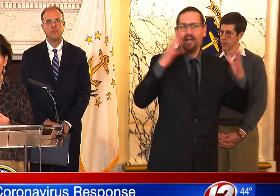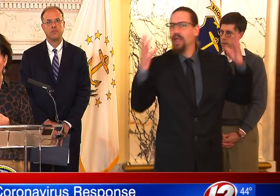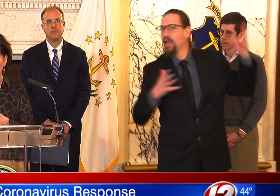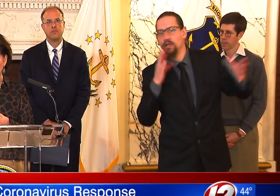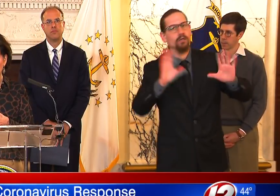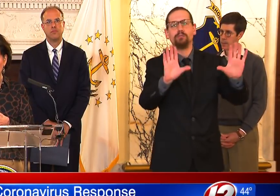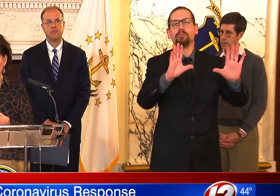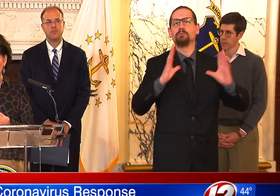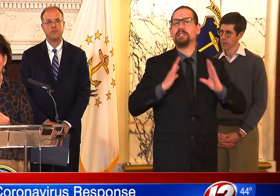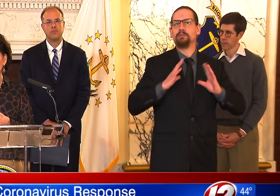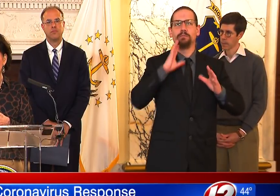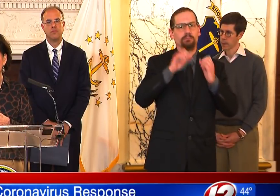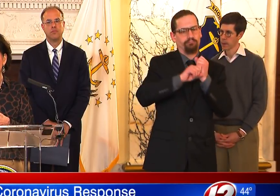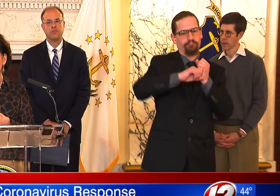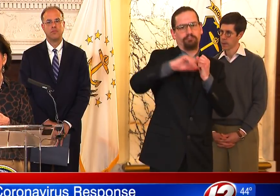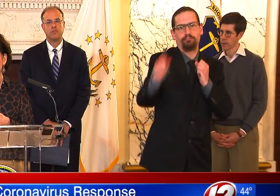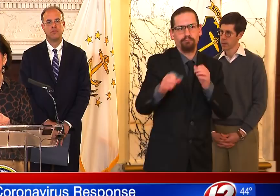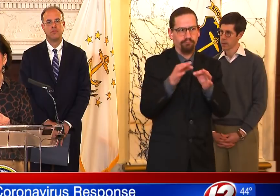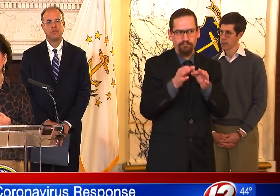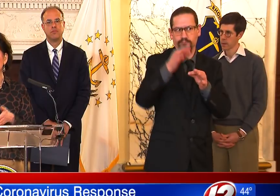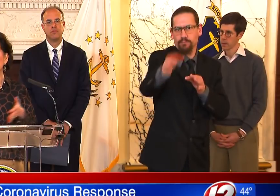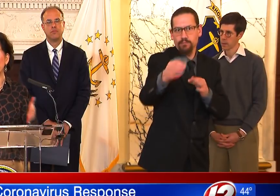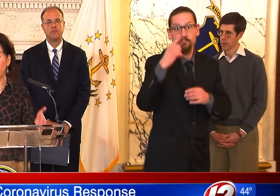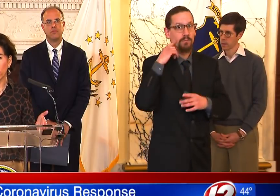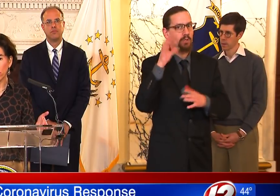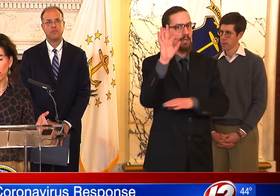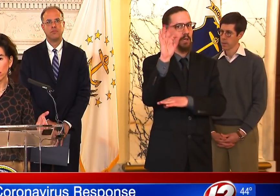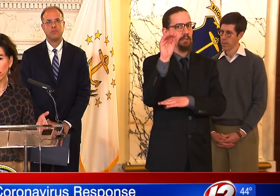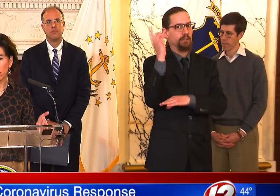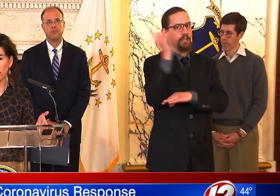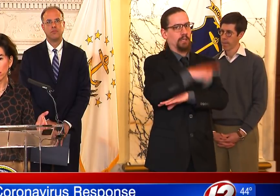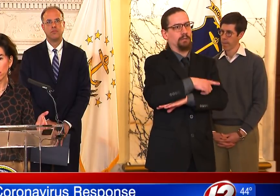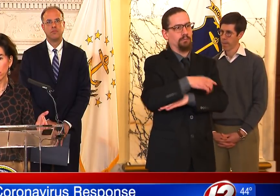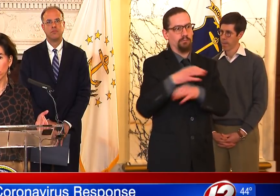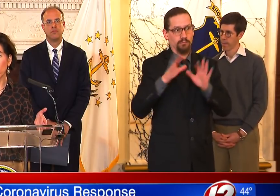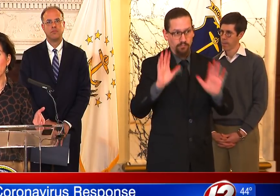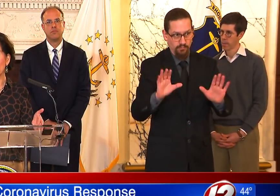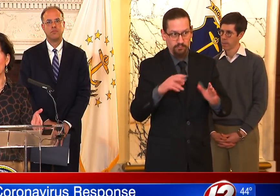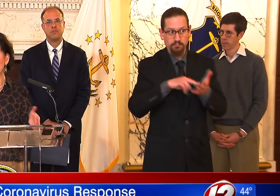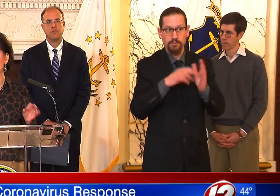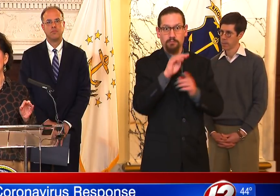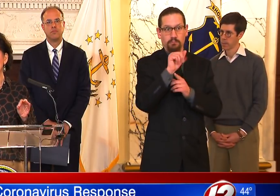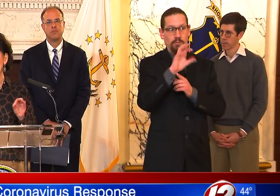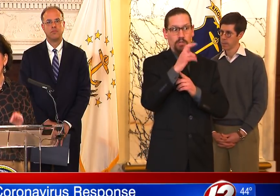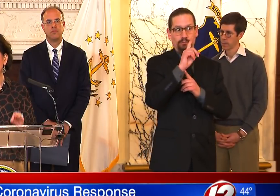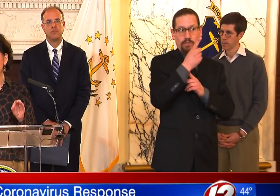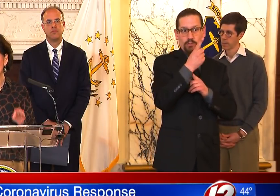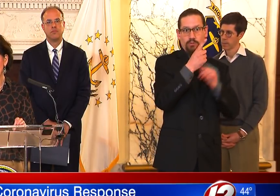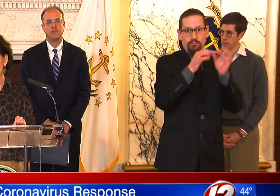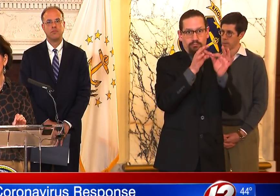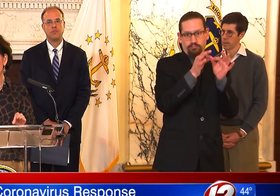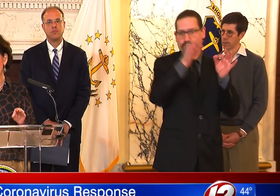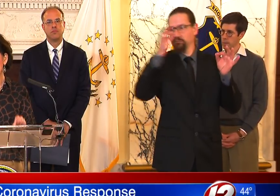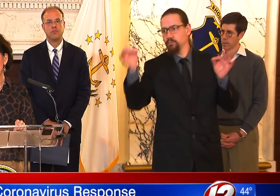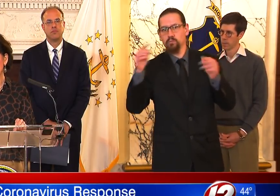AGO. IF YOUR EXPIRATION DATE WAS